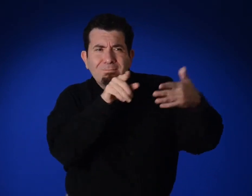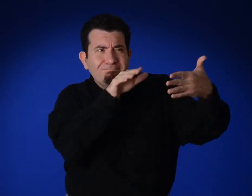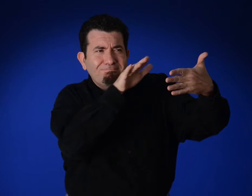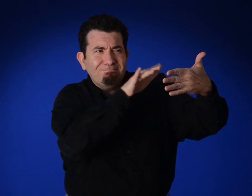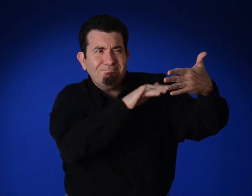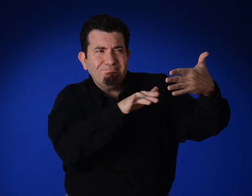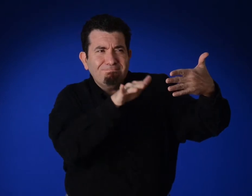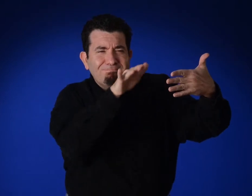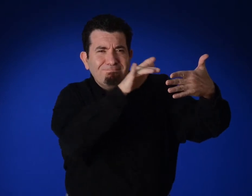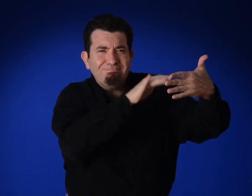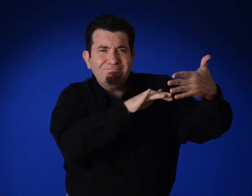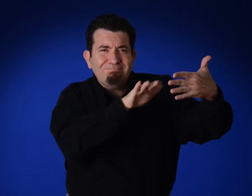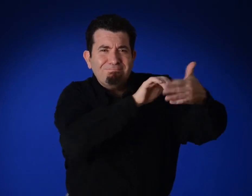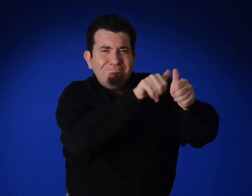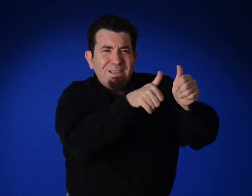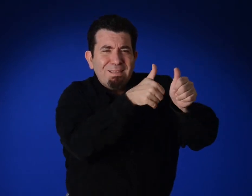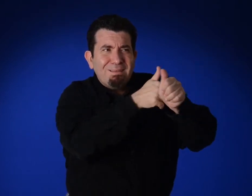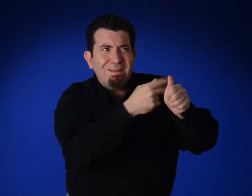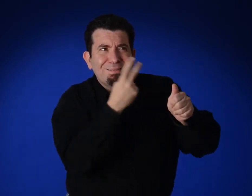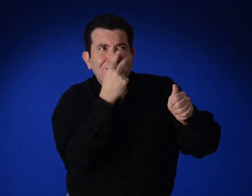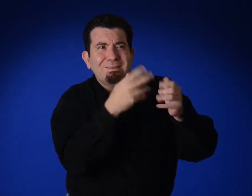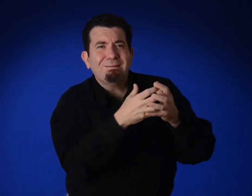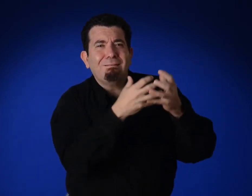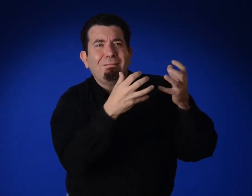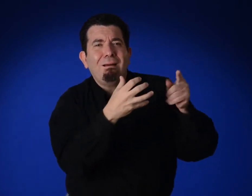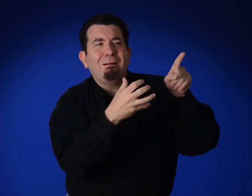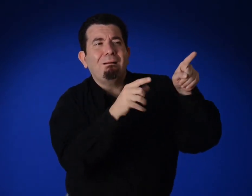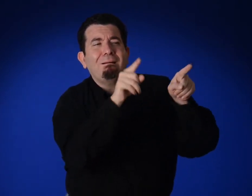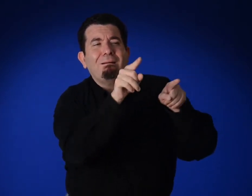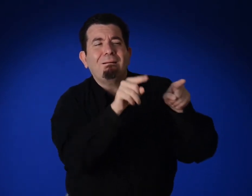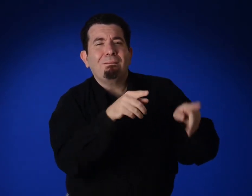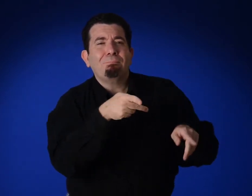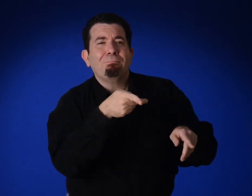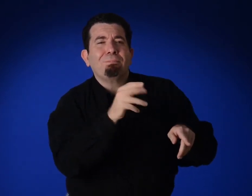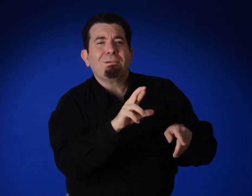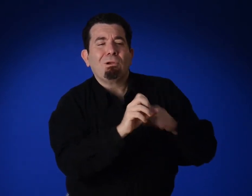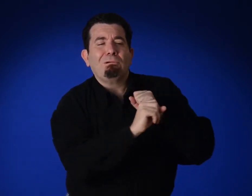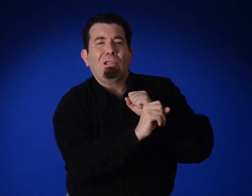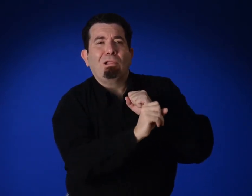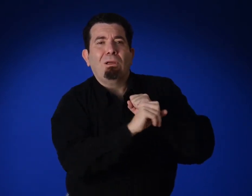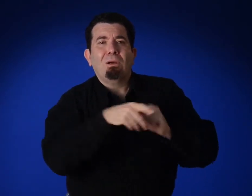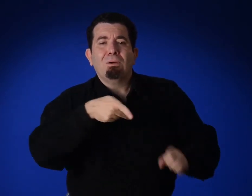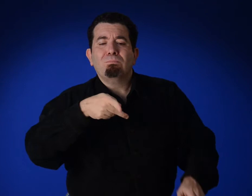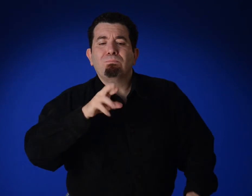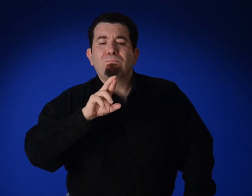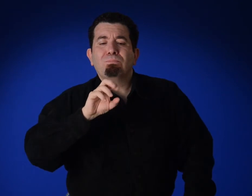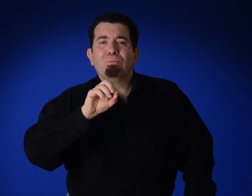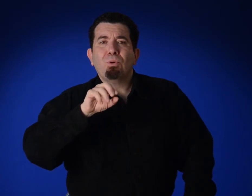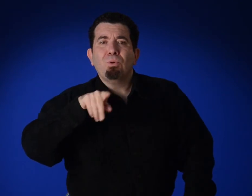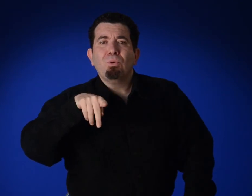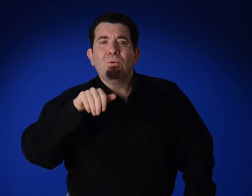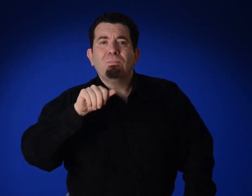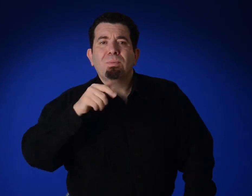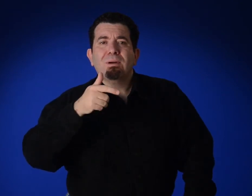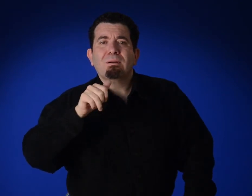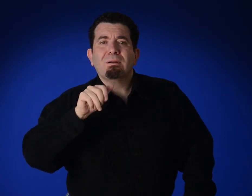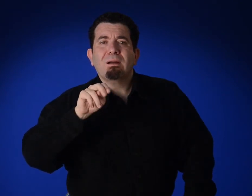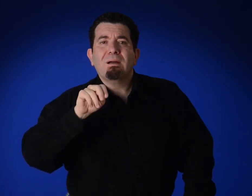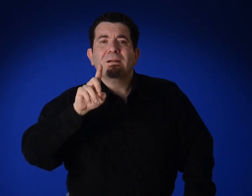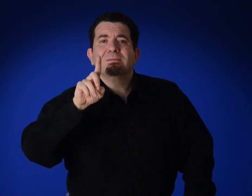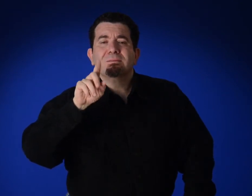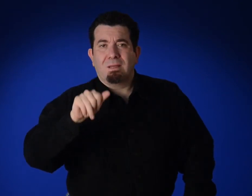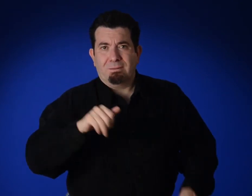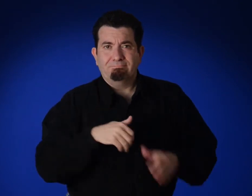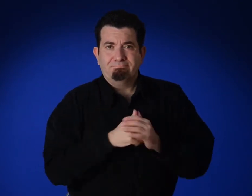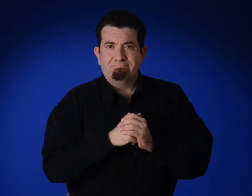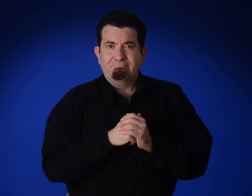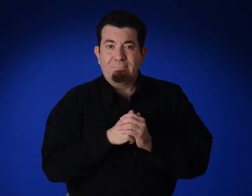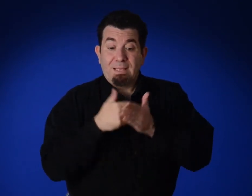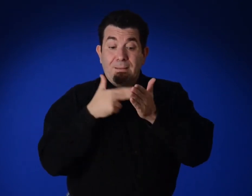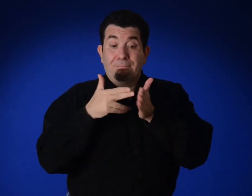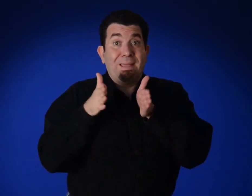But after looking closely, you can see a lot of propaganda.